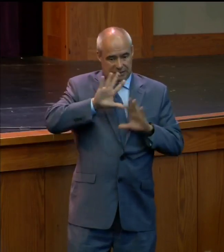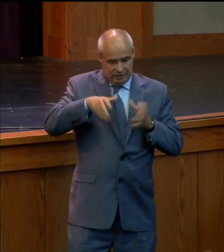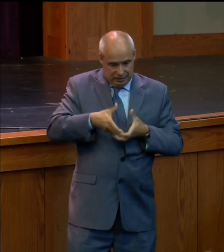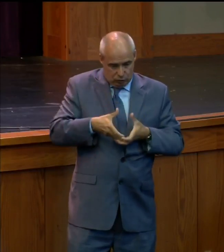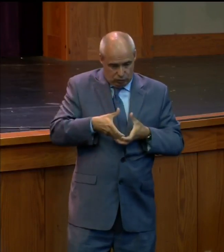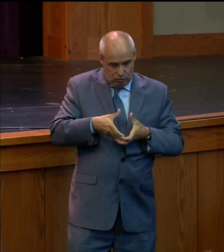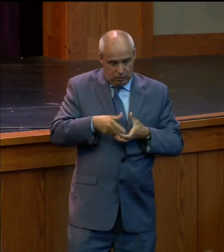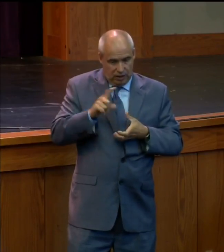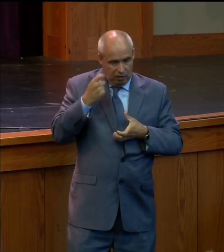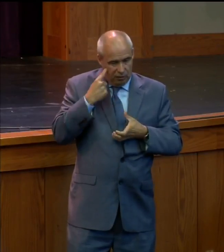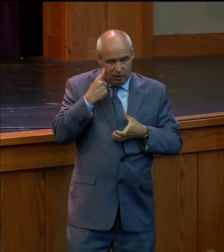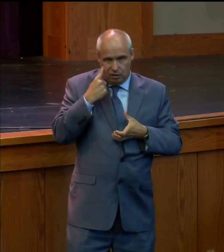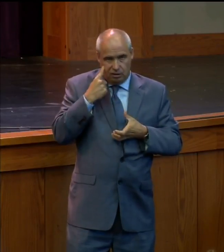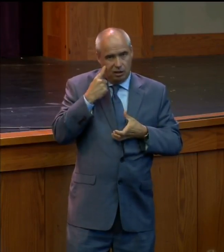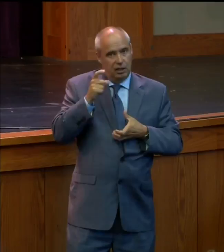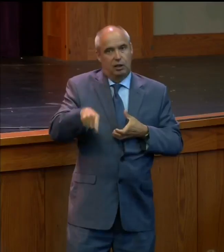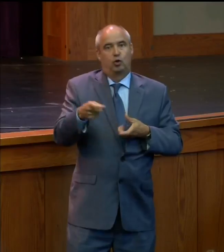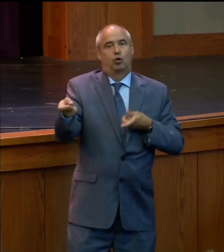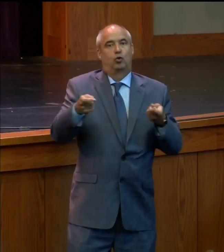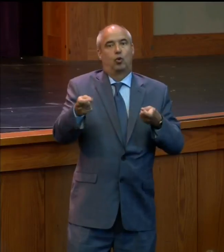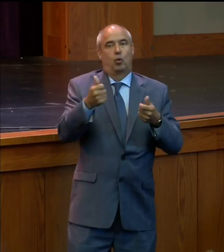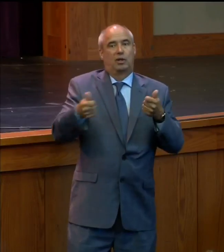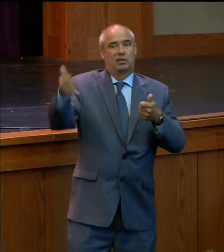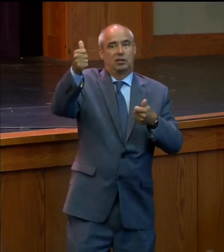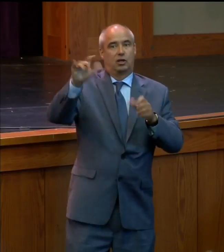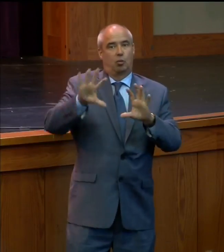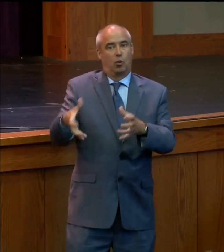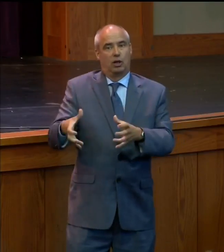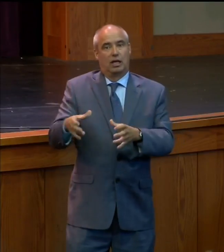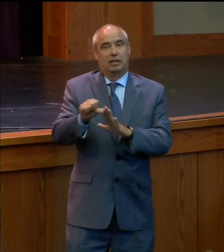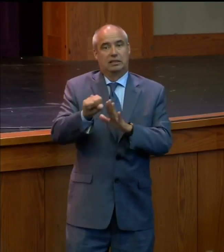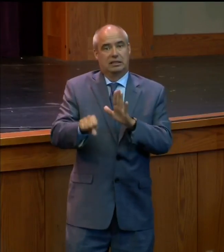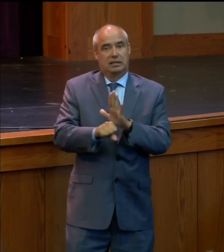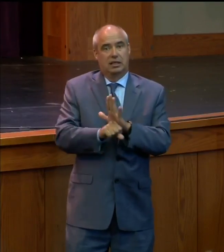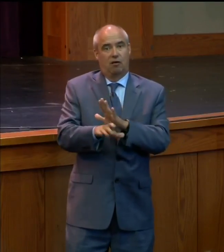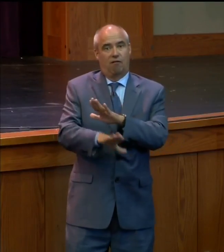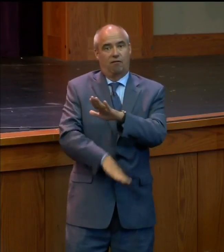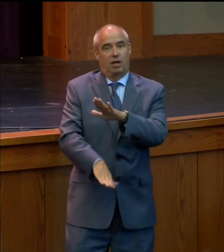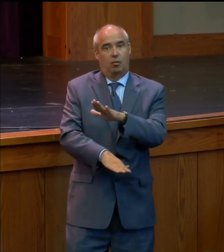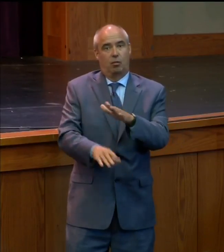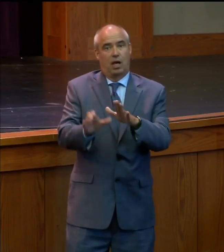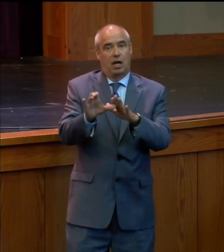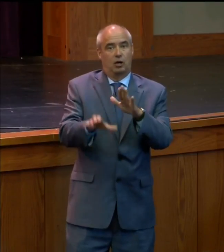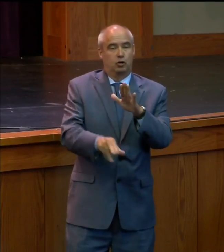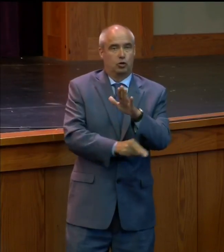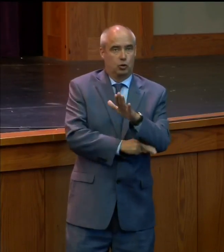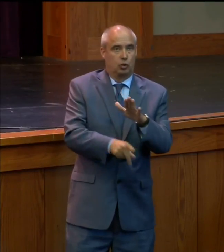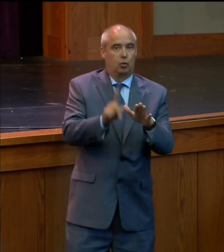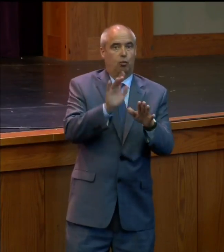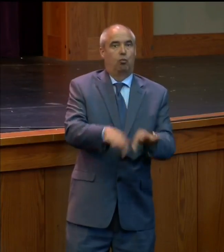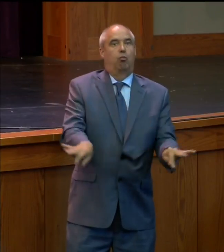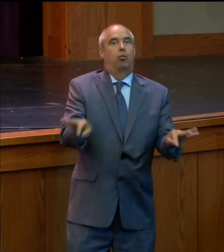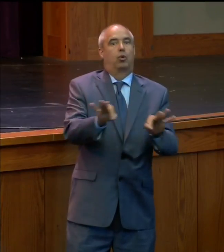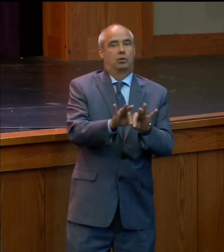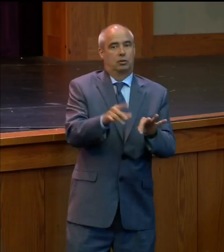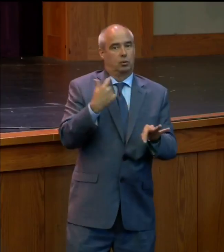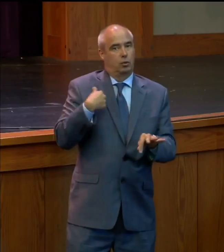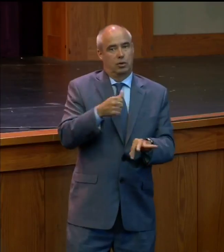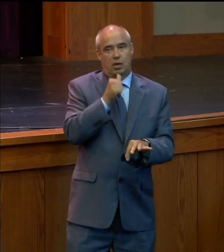WE NEED A CONTROLLED EXECUTIVE BRANCH. STATEHOOD IS FUNDAMENTAL BUT CONSTITUTIONS ARE IMPORTANT.